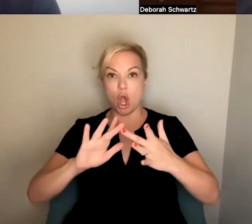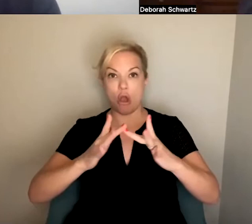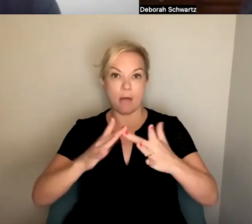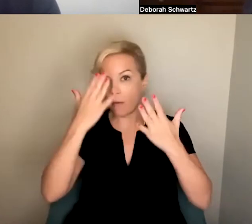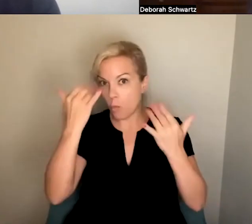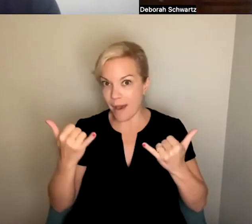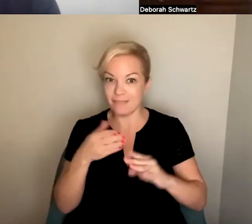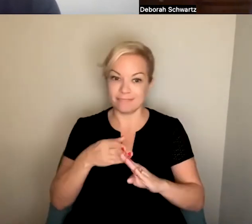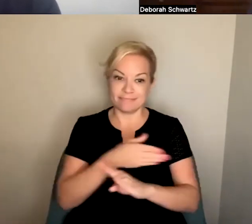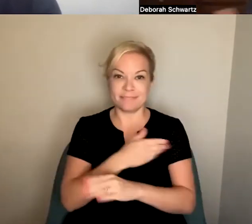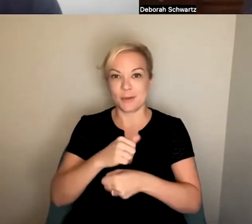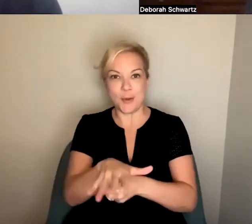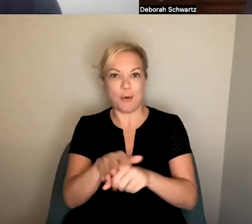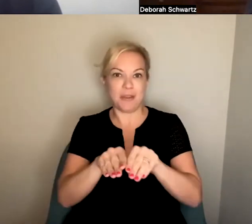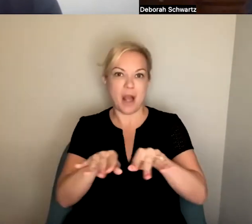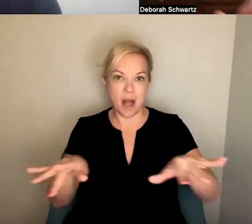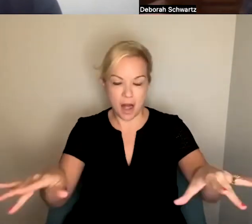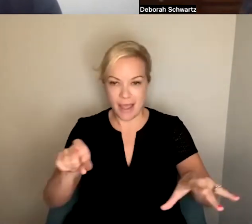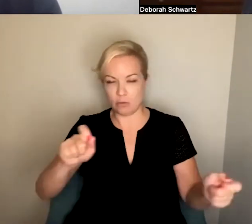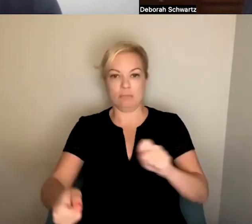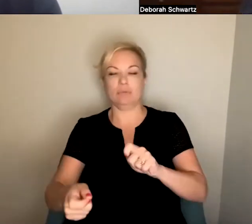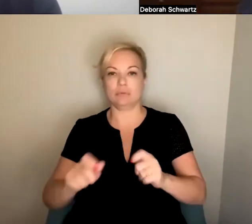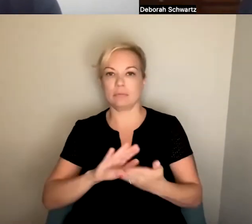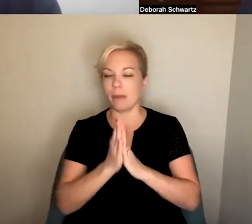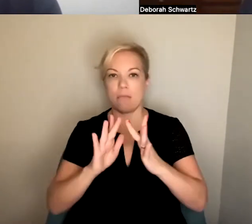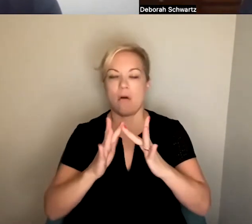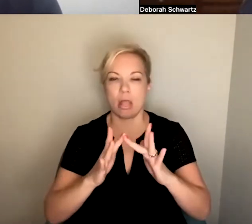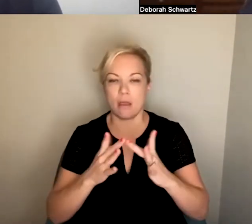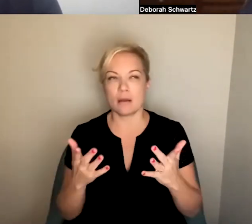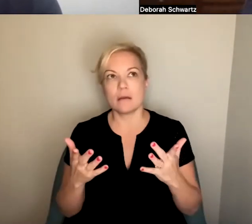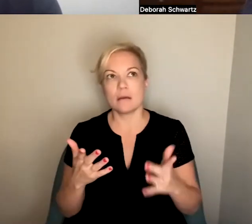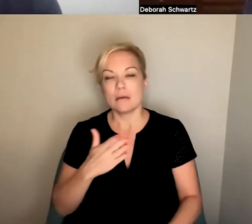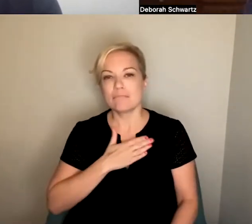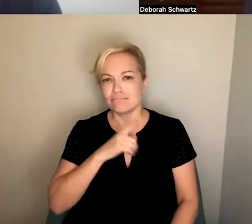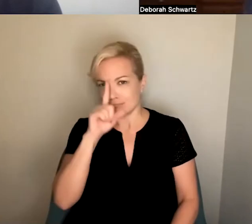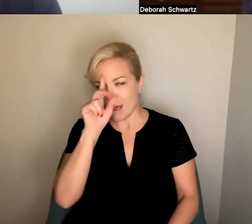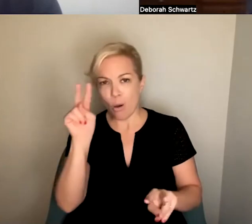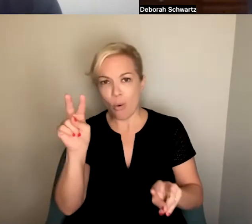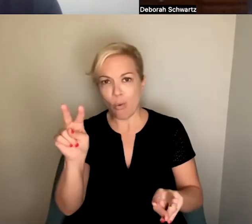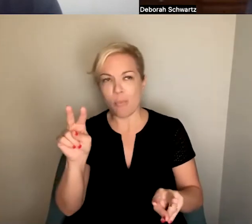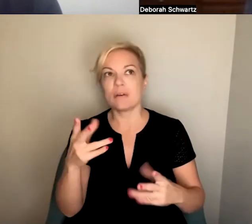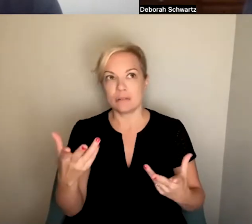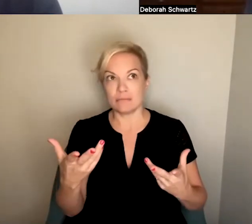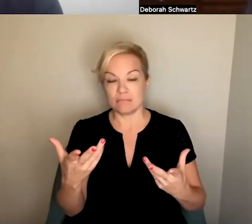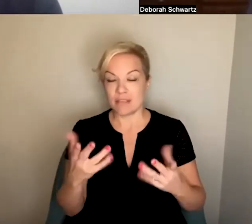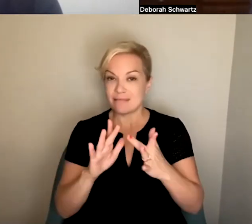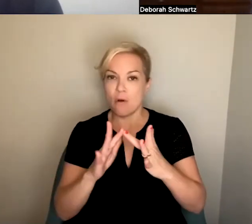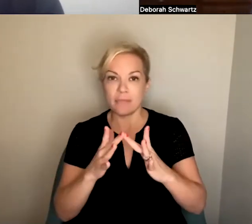because of the pandemic, that, you know, it would be my hope that we could use that to, sort of,